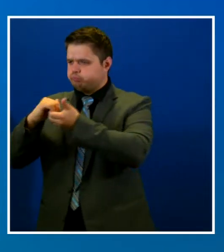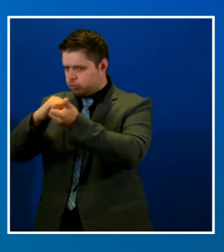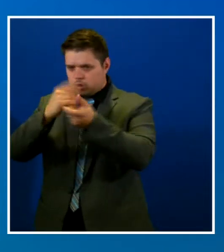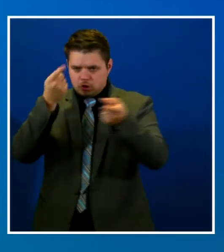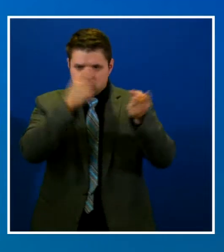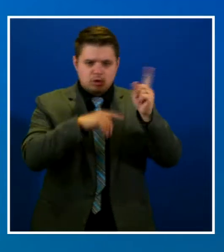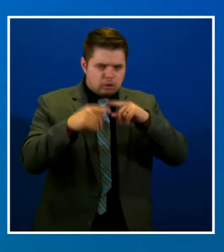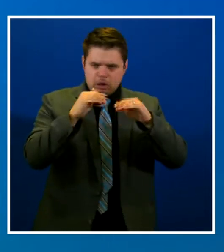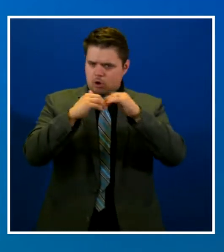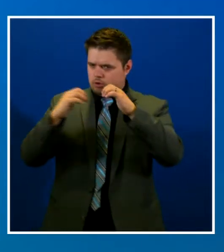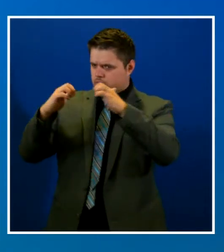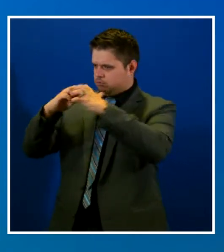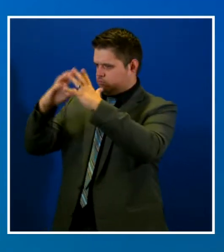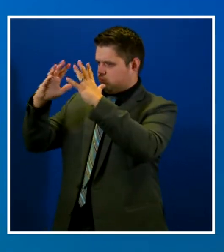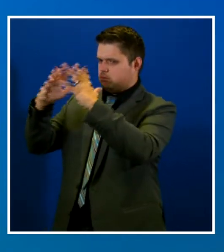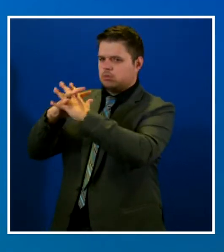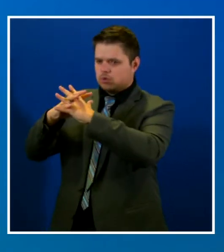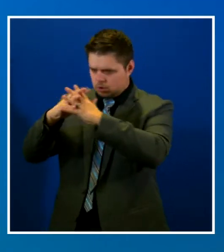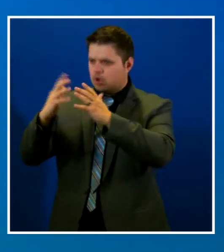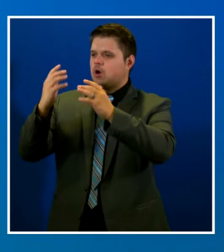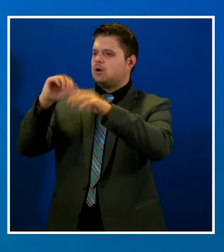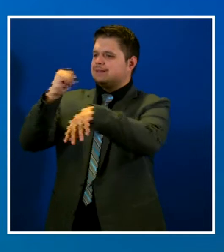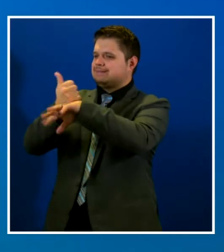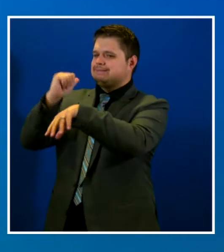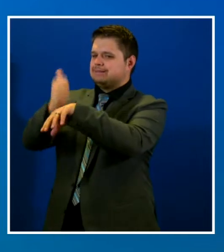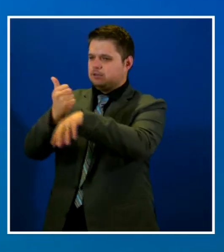the community and offer appointments at the Tower Mall